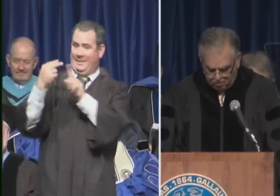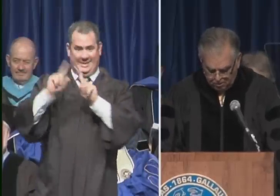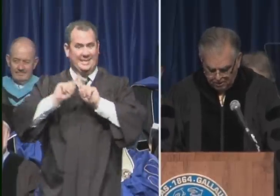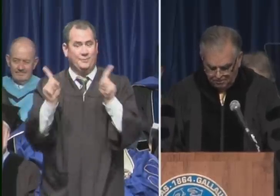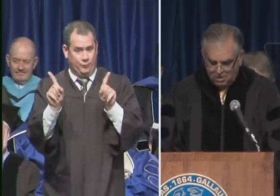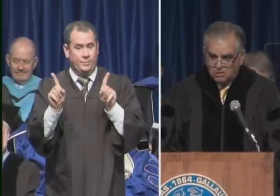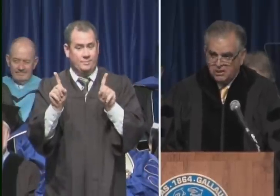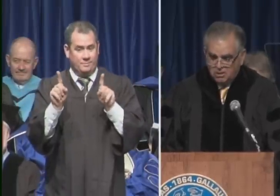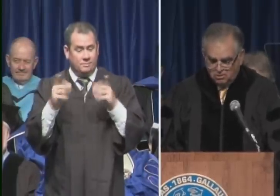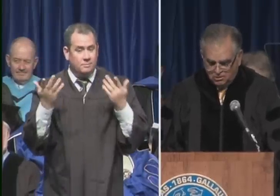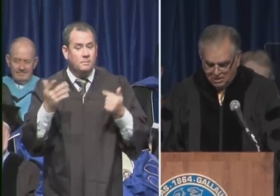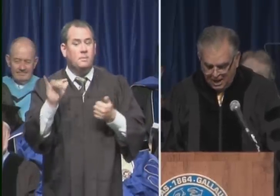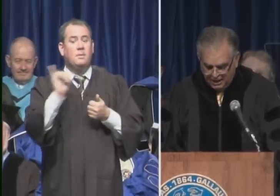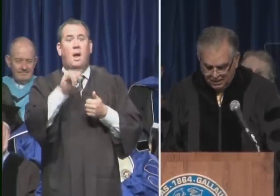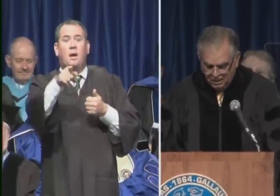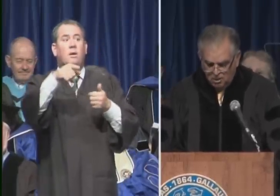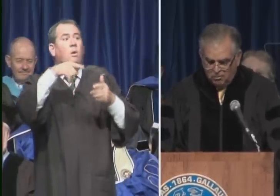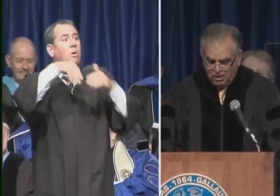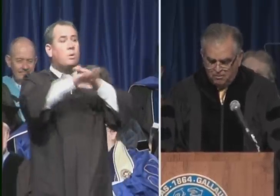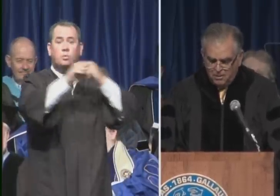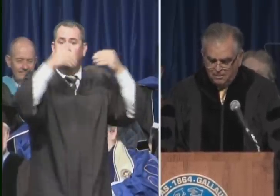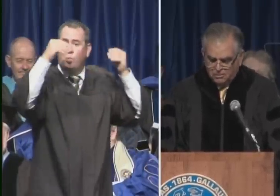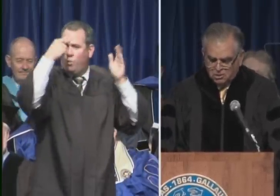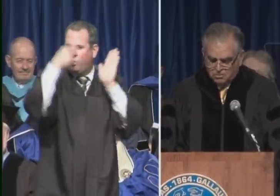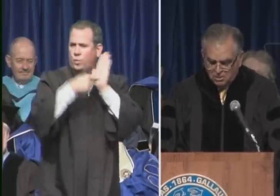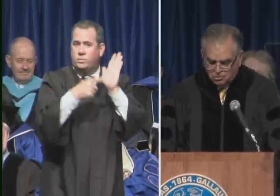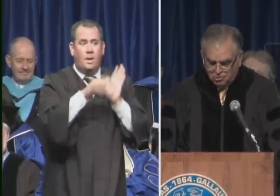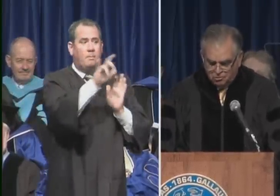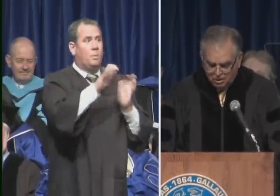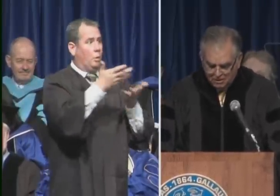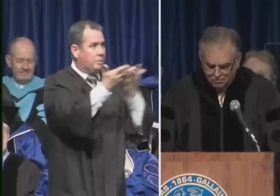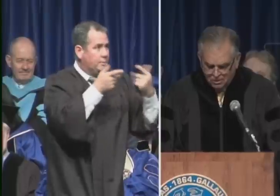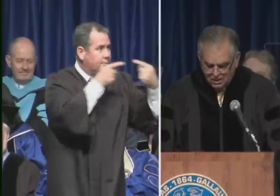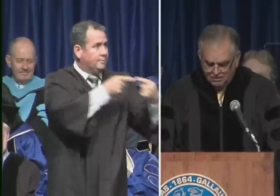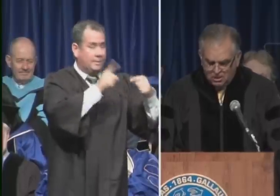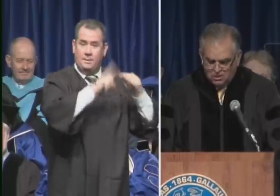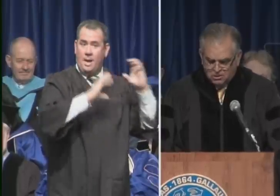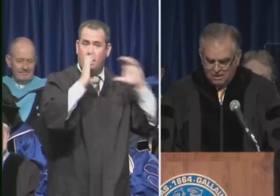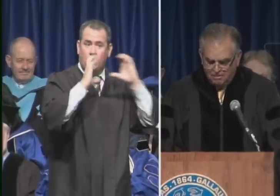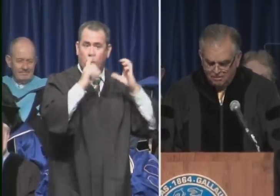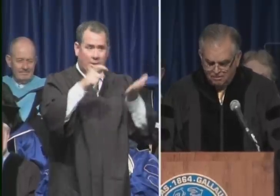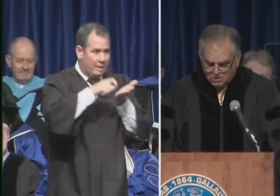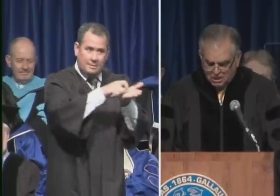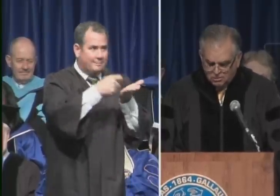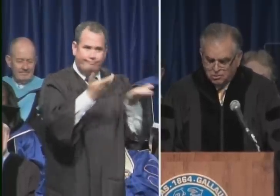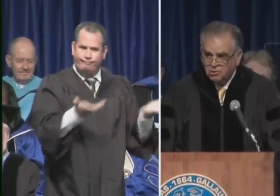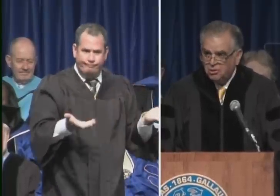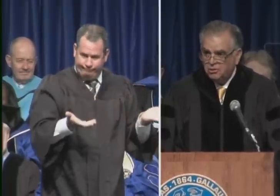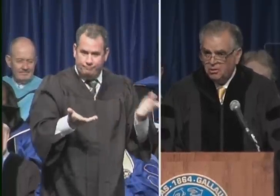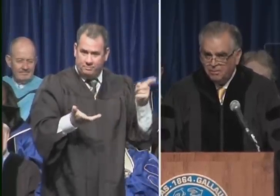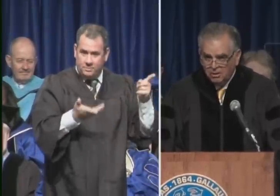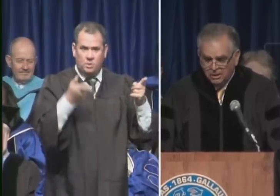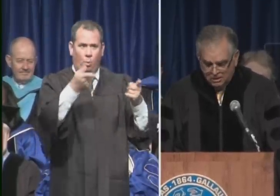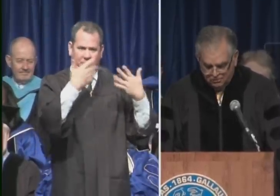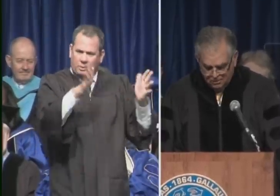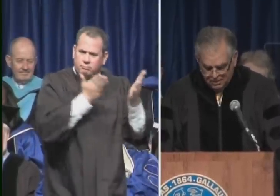you because they couldn't sign.... When other people dismissed your dreams because they misunderstood your abilities....